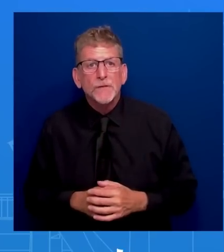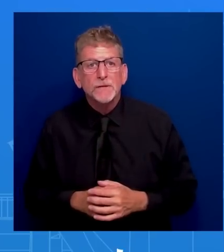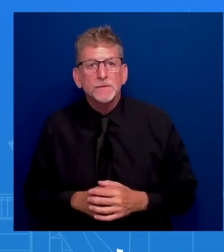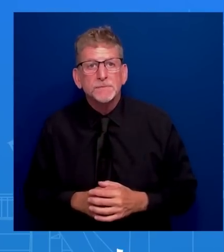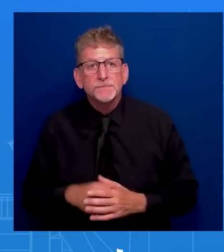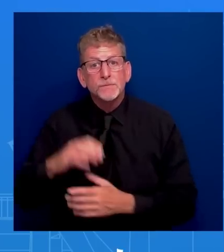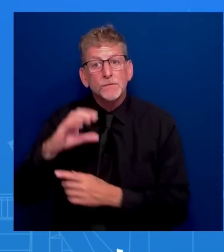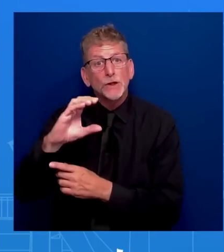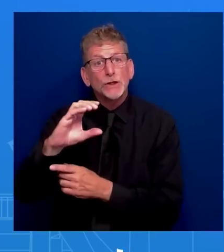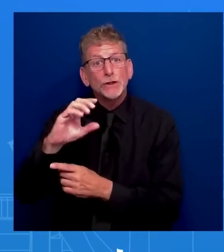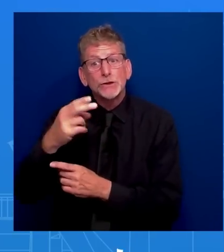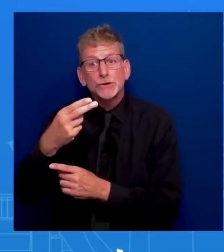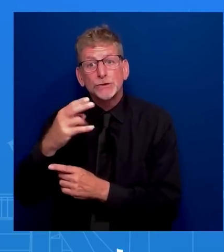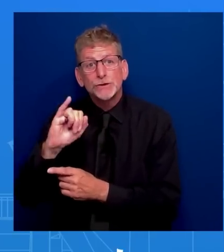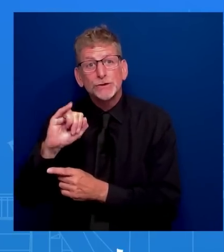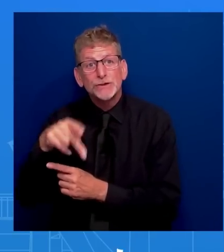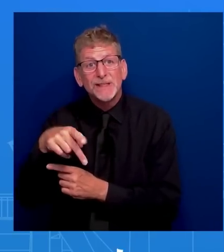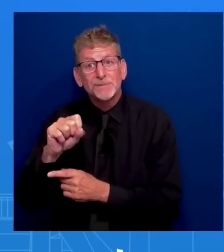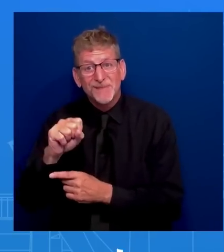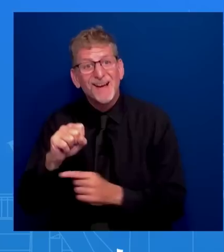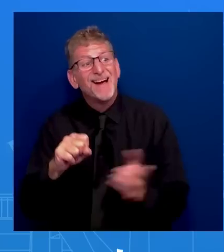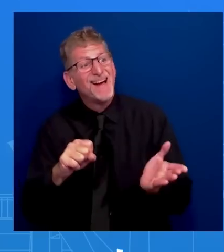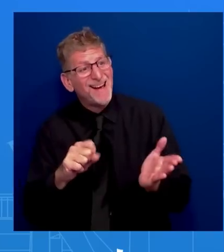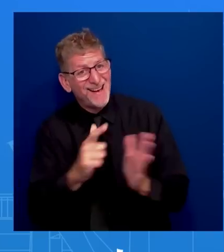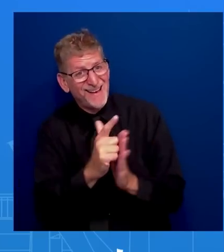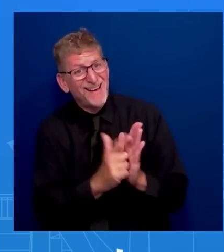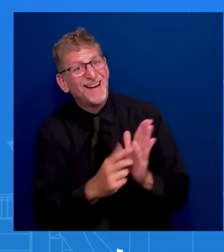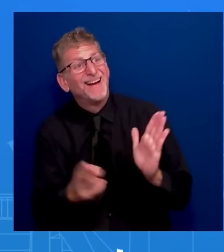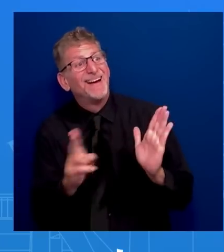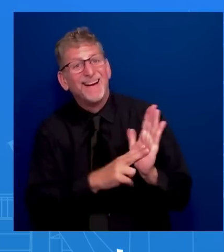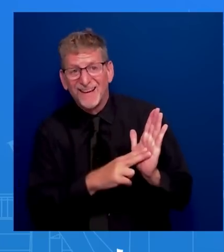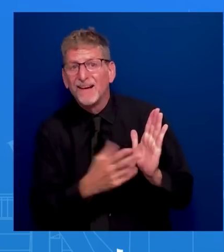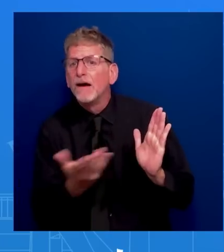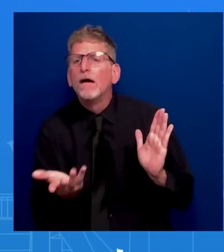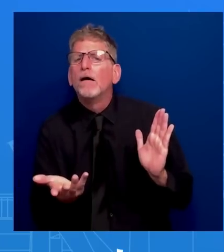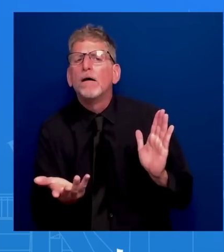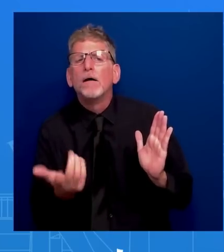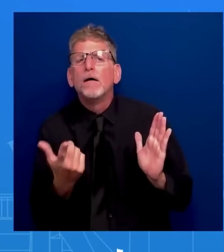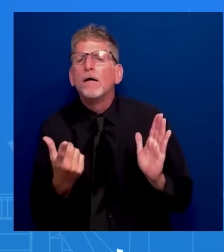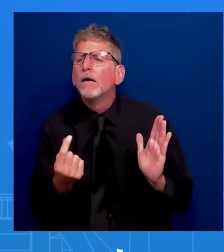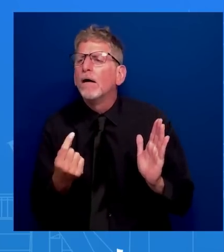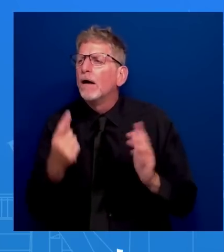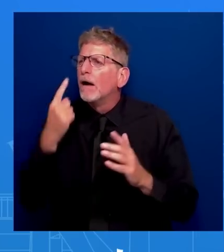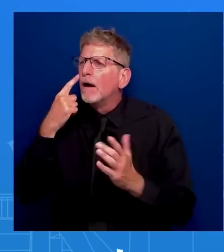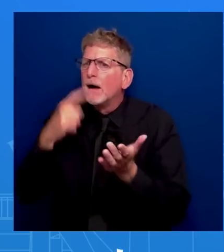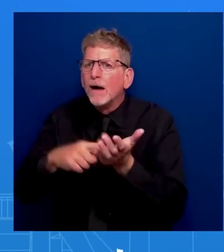When might prices go down because of this? Ms. Jean-Pierre: So Secre- -- Secretary Raimondo actually spoke to this a little bit,